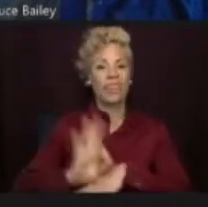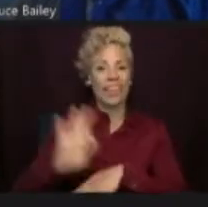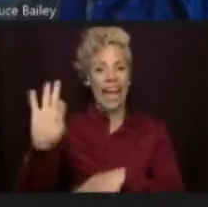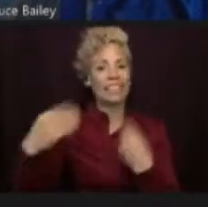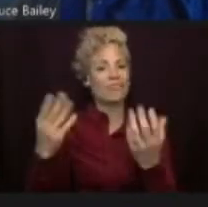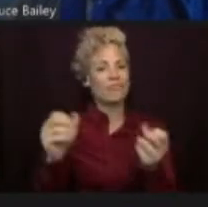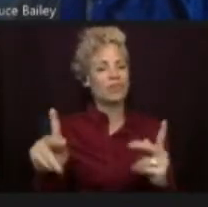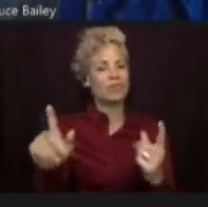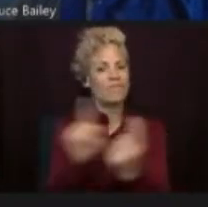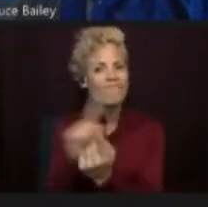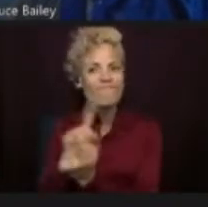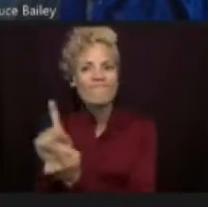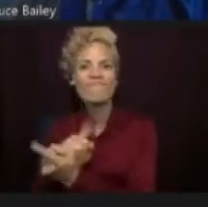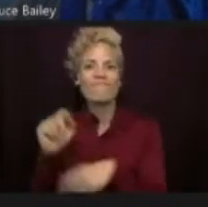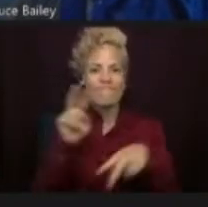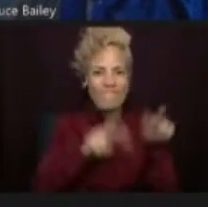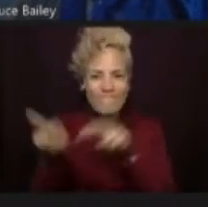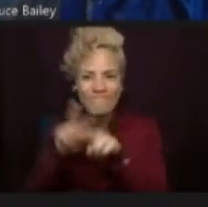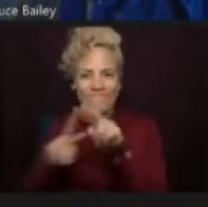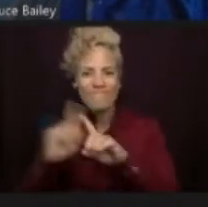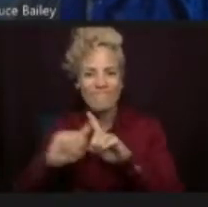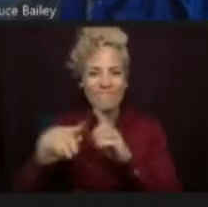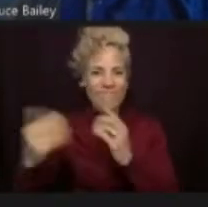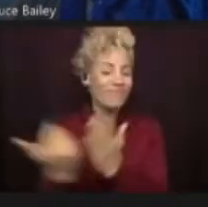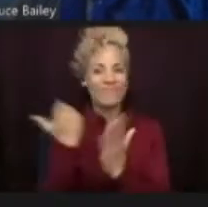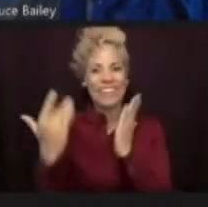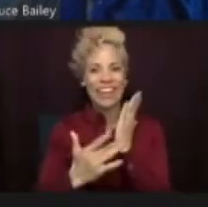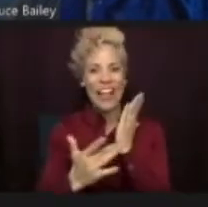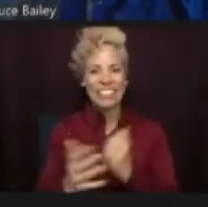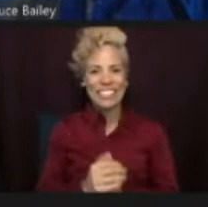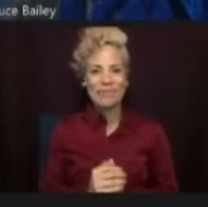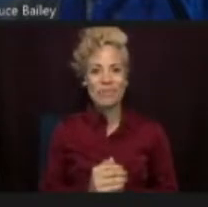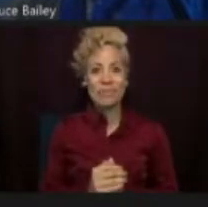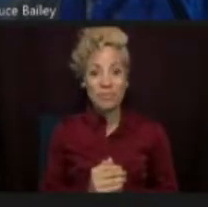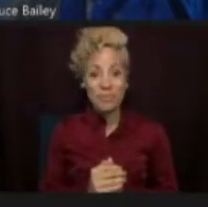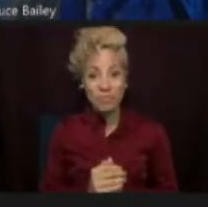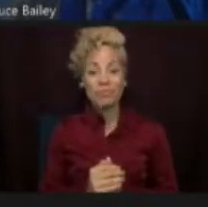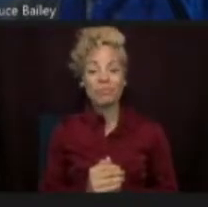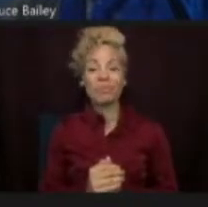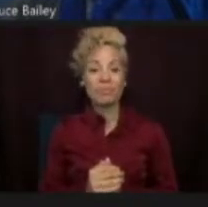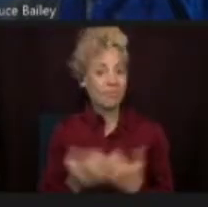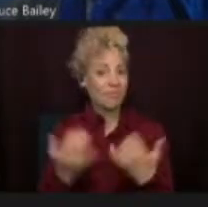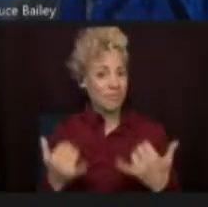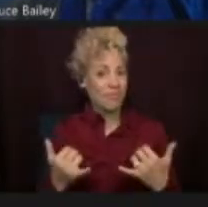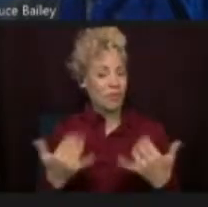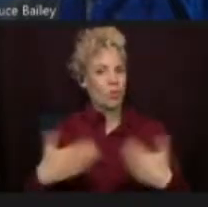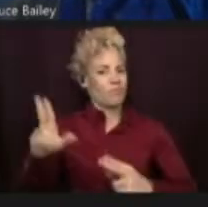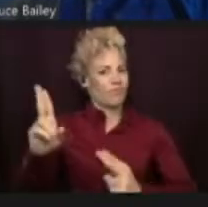and explore the latest technology. Now, it is my privilege to introduce this morning's feature presentation,